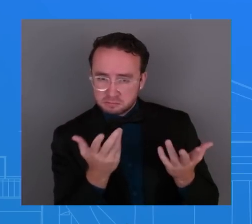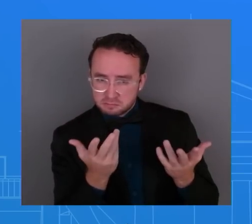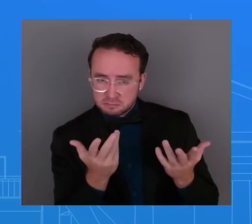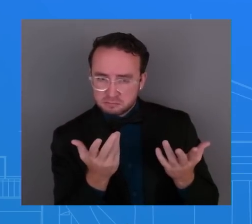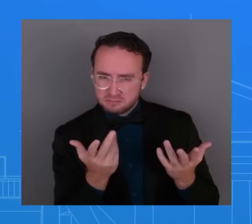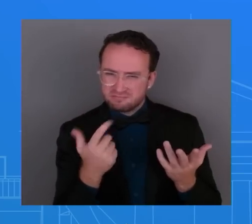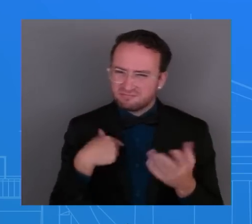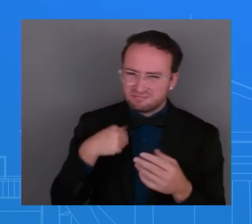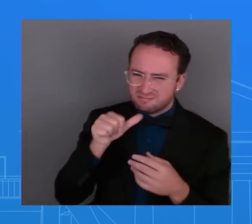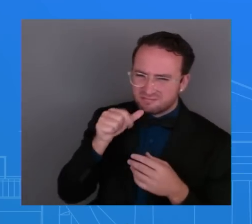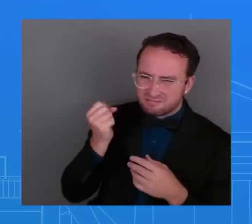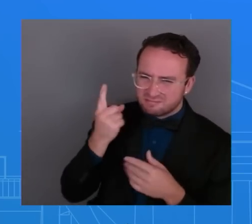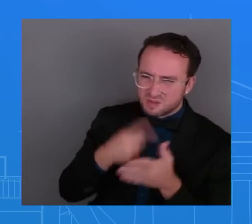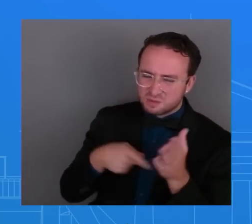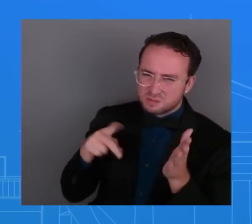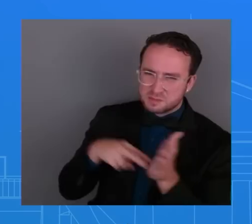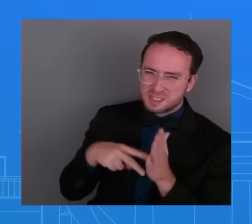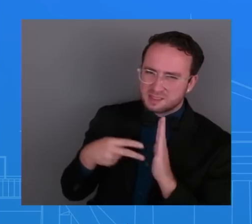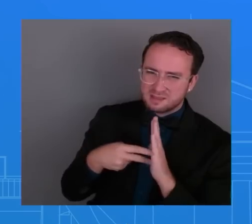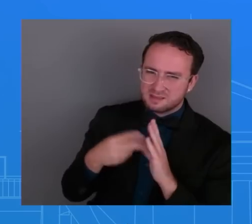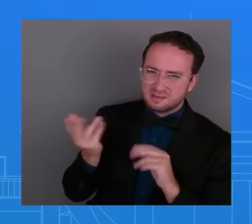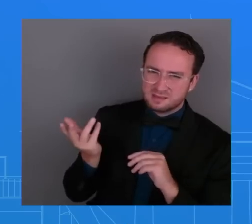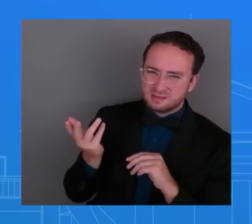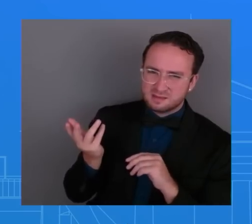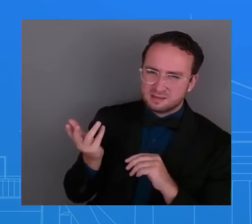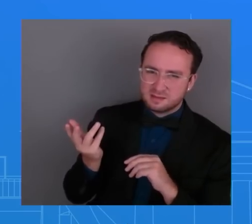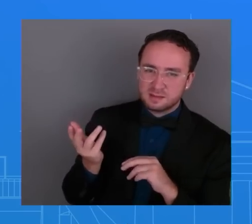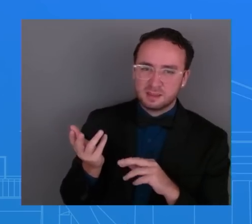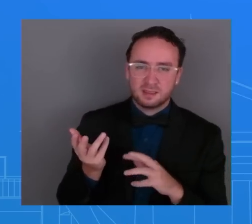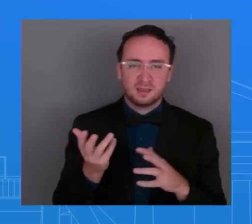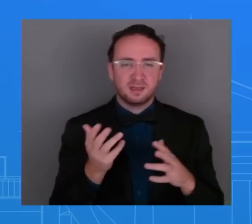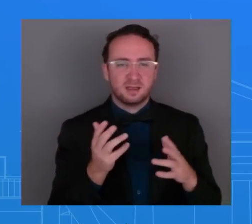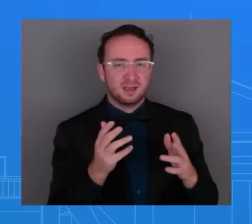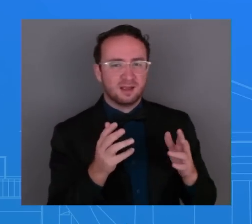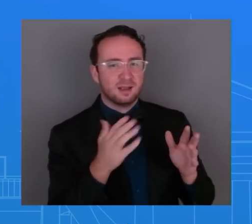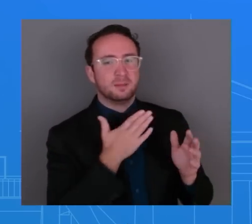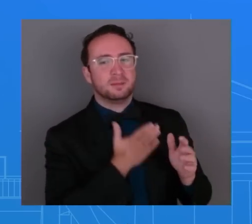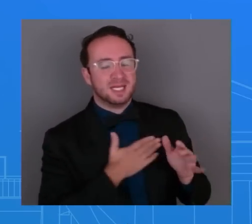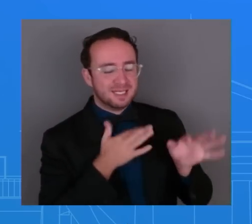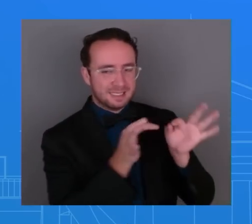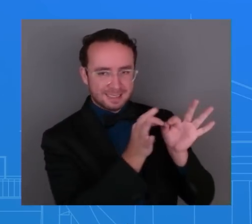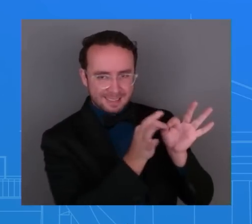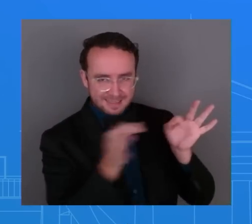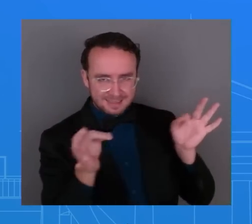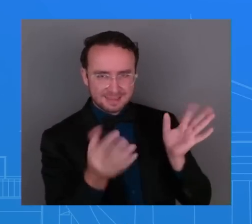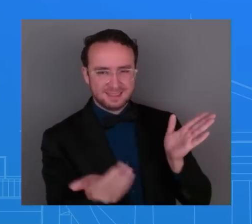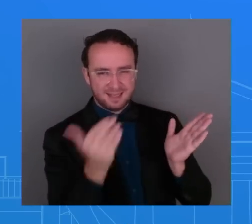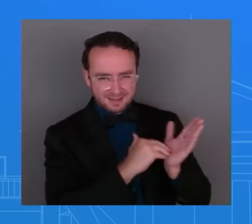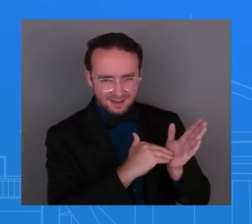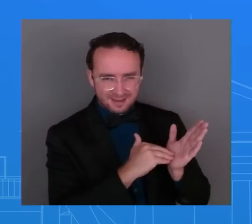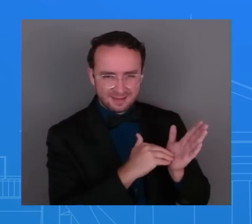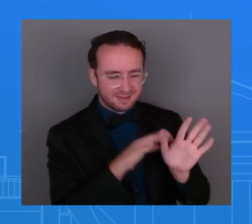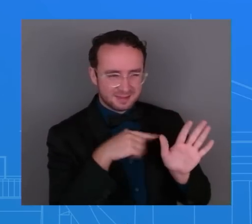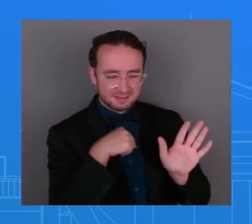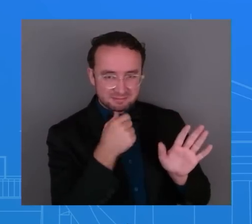Ms. Jean-Pierre: Wait -- but start your question again. The Press: I -- how long have you guys known that Vice President Harris does not think that President Biden is effective with his border policy?